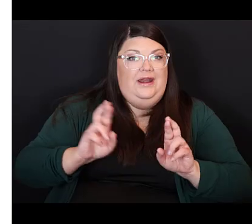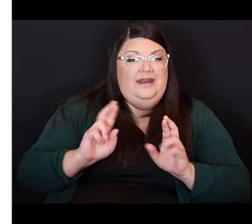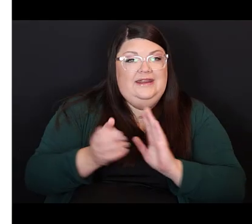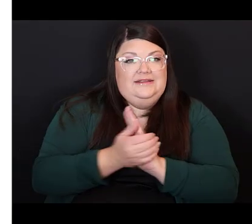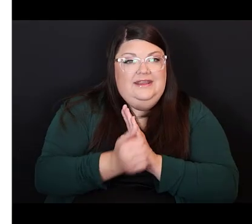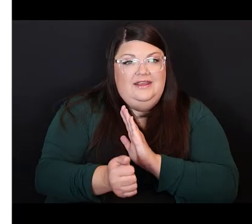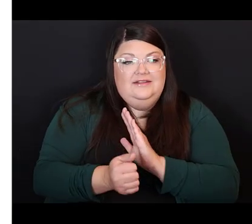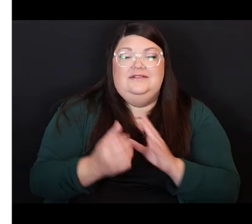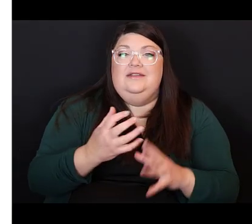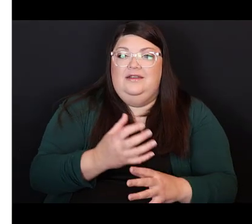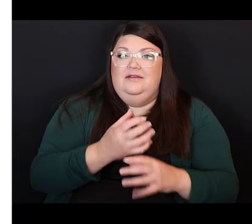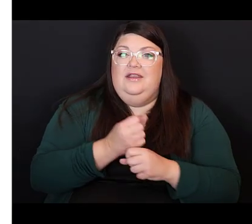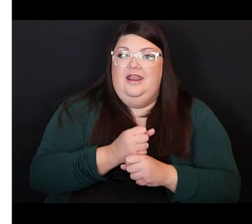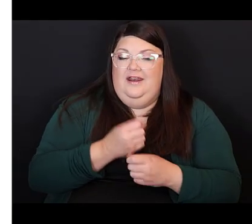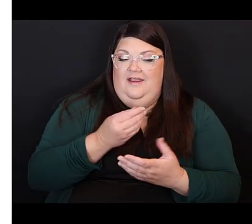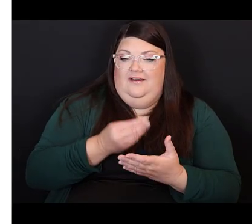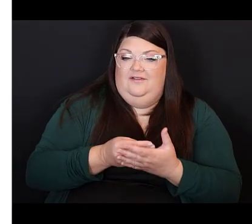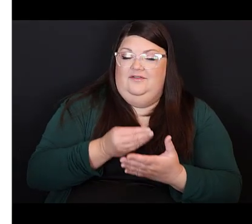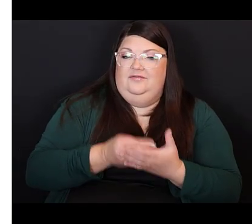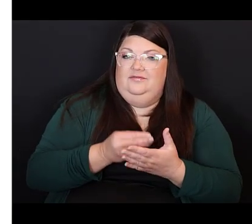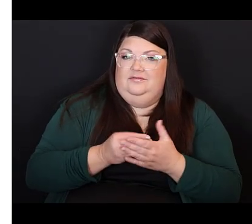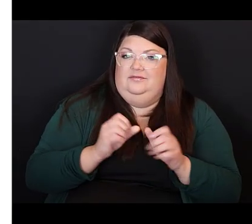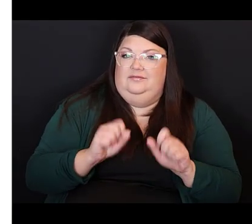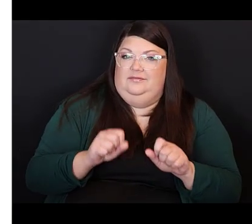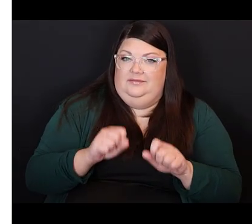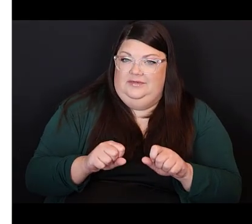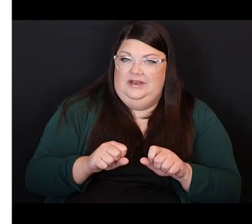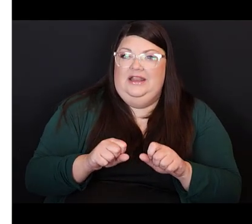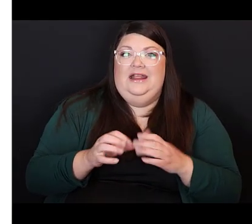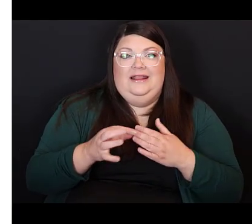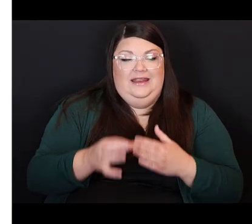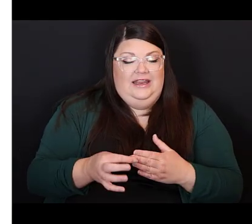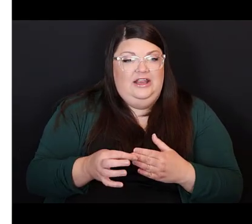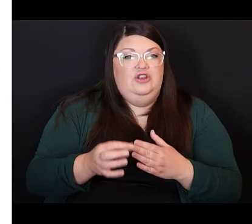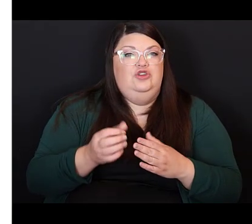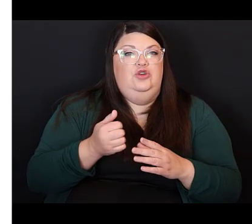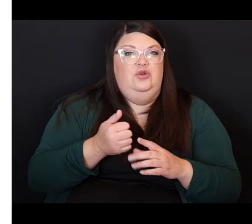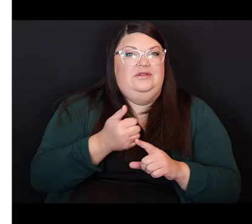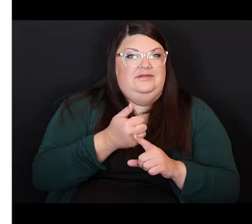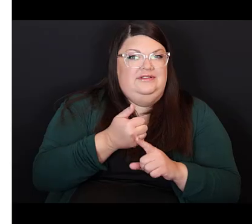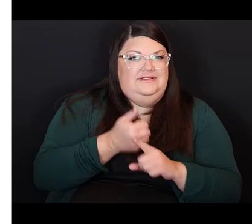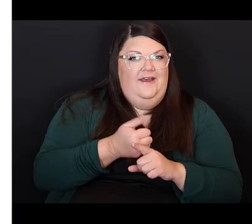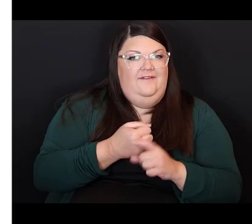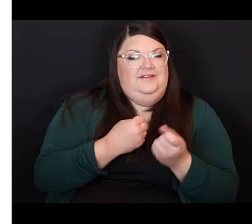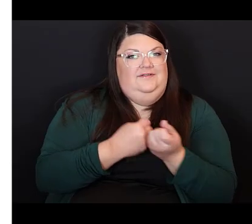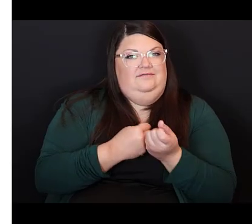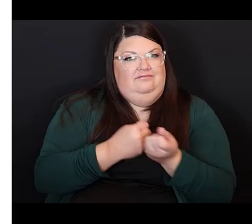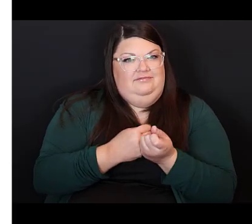financial capacity leading to self-sufficiency and financial stability. We’ll be supporting